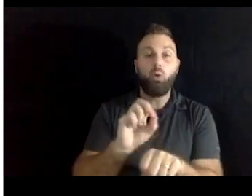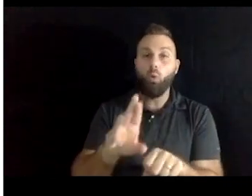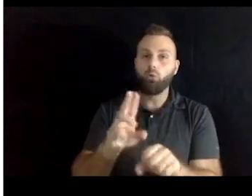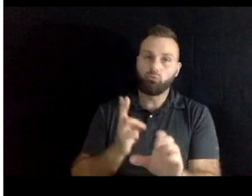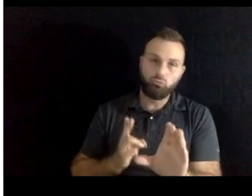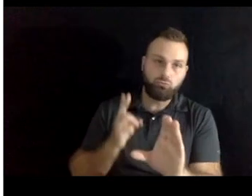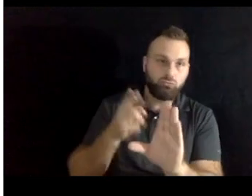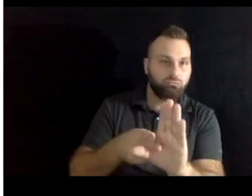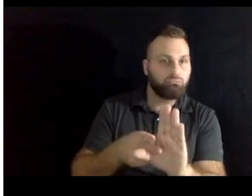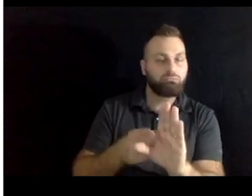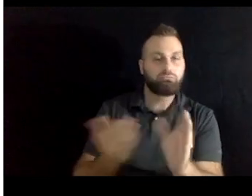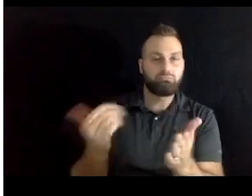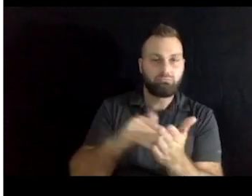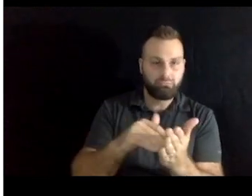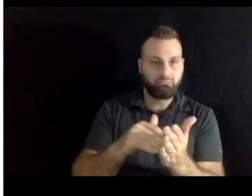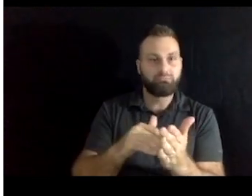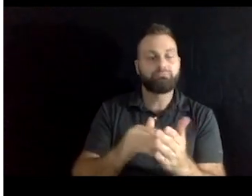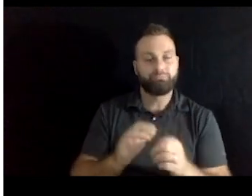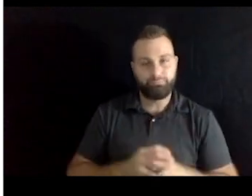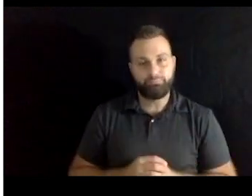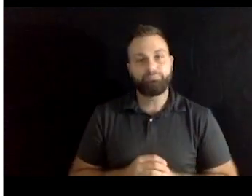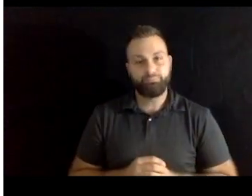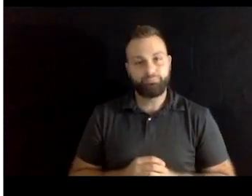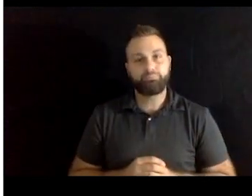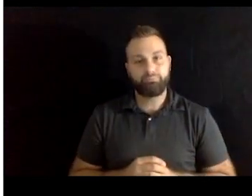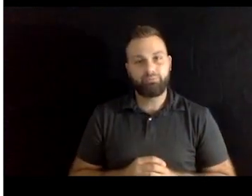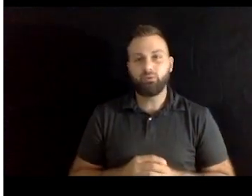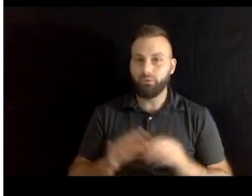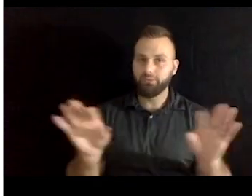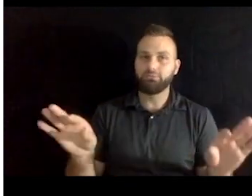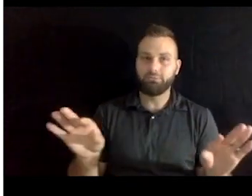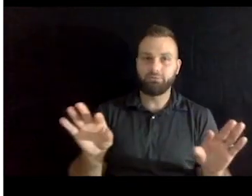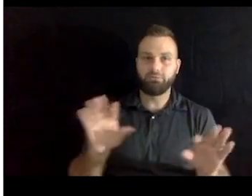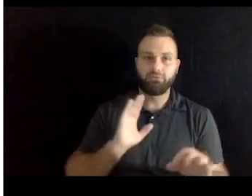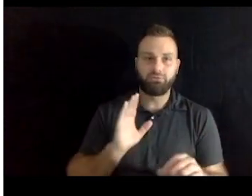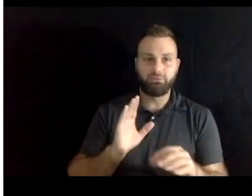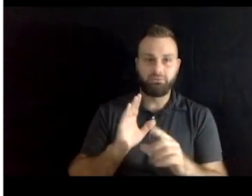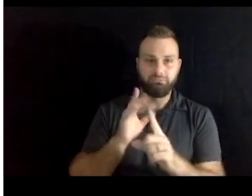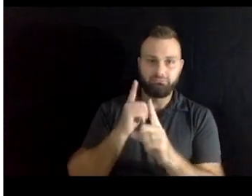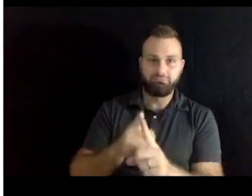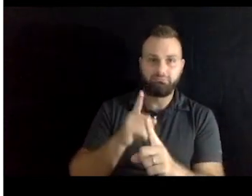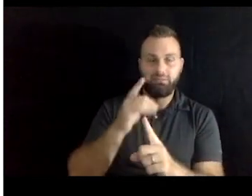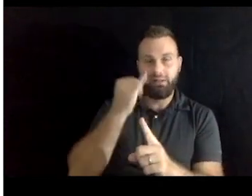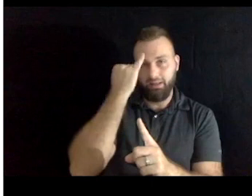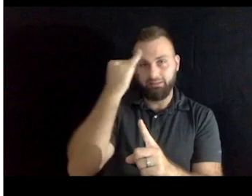force or to quickly re enter it. OK, so that's the big idea. The target population is those